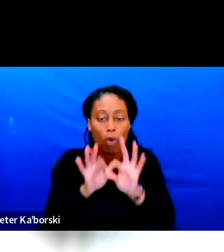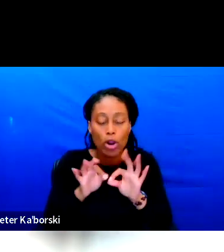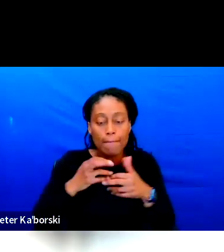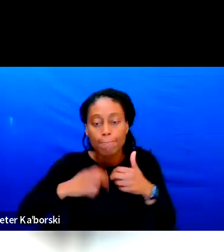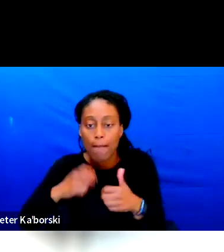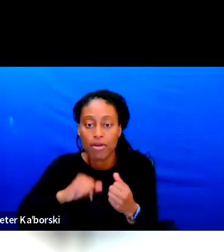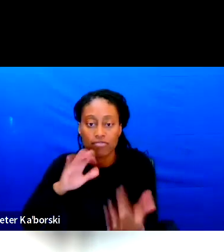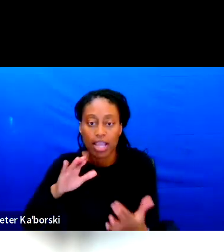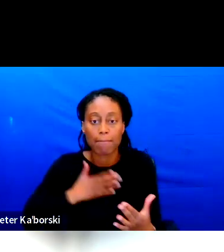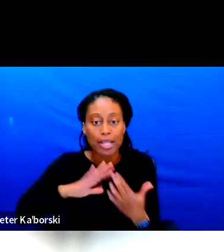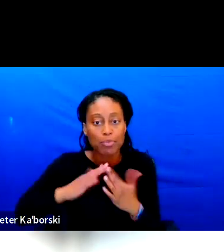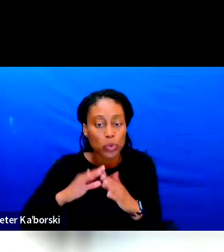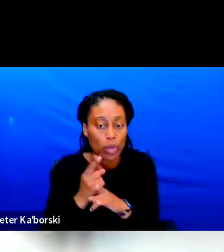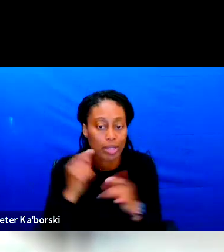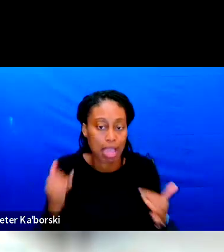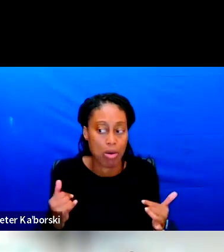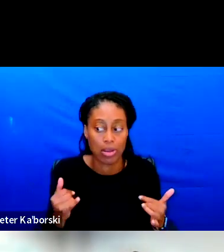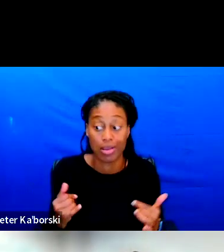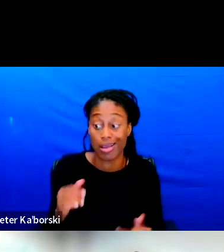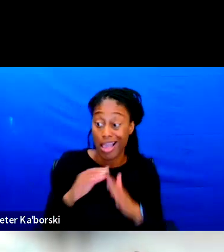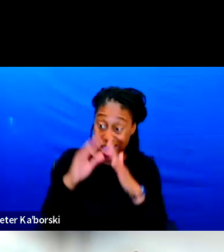Kyle Kleist: Which housing means is one of the big ones. Now.